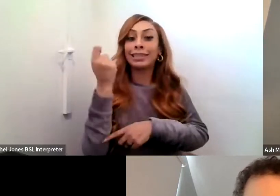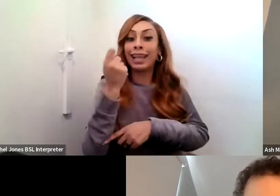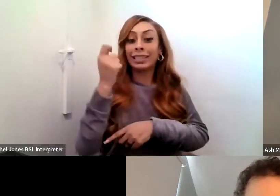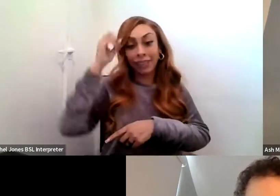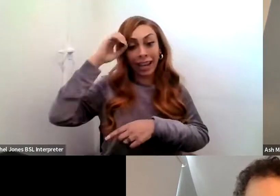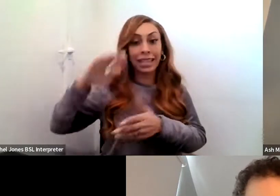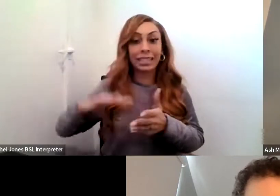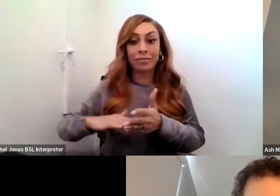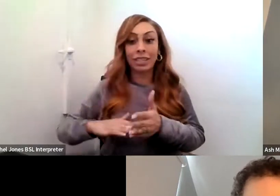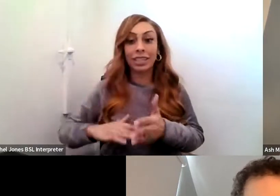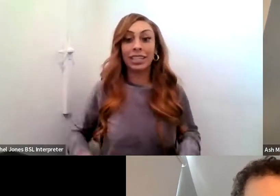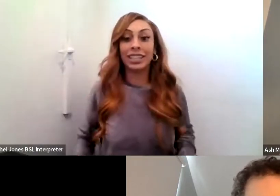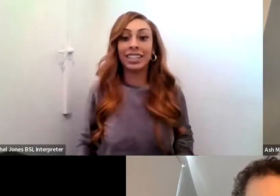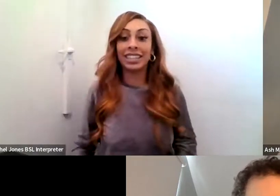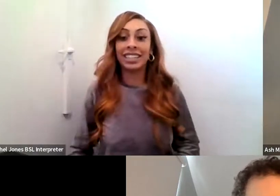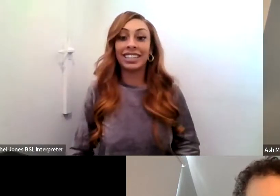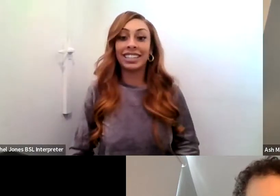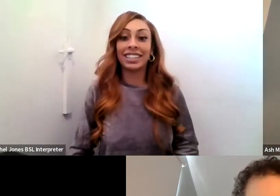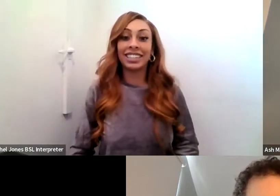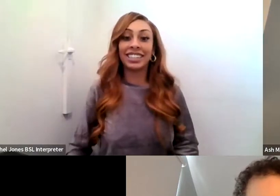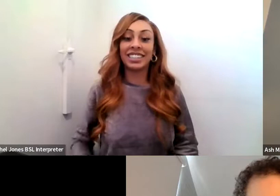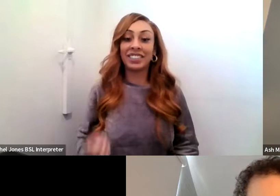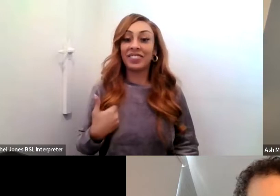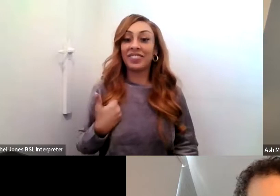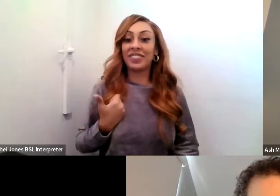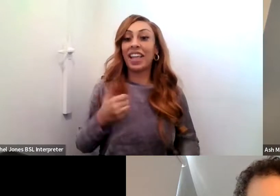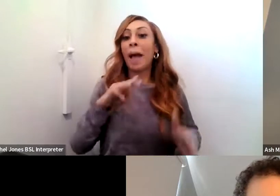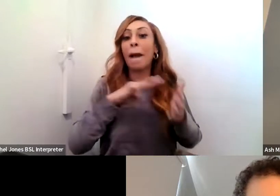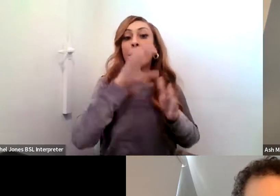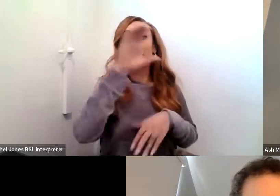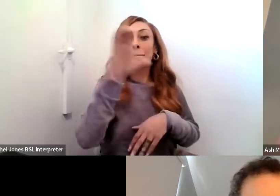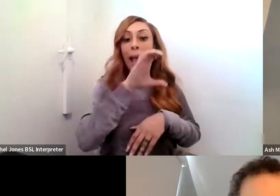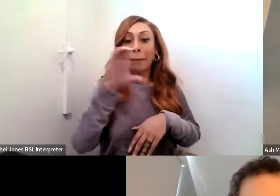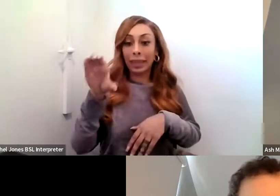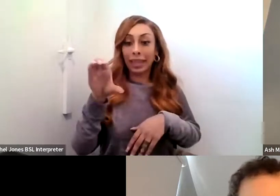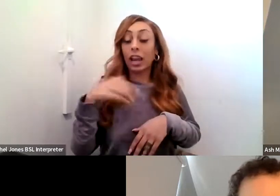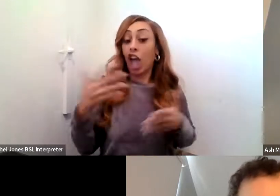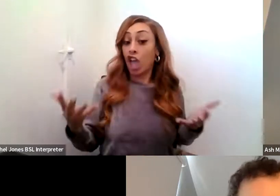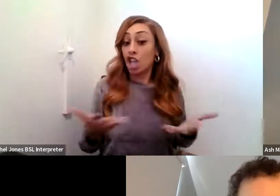Sadly I don't have time to do a step-by-step breakdown of customer journey mapping right now but I would encourage you to Google it,